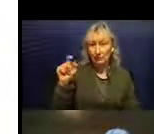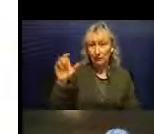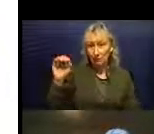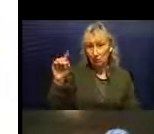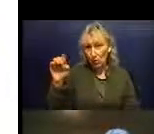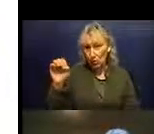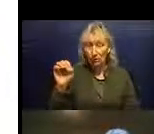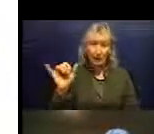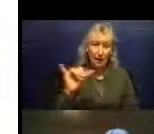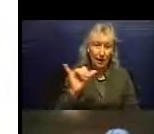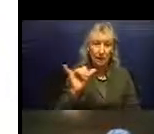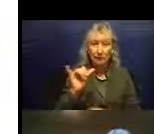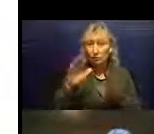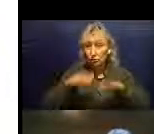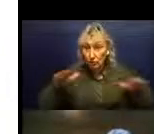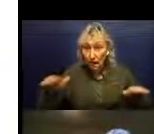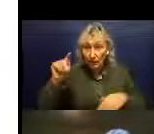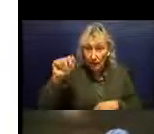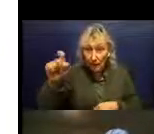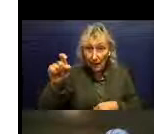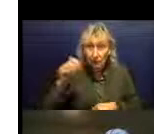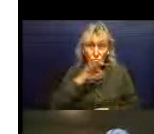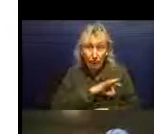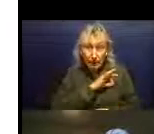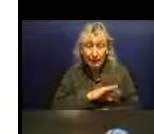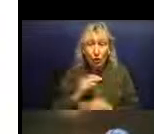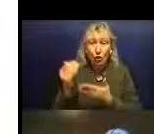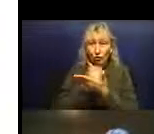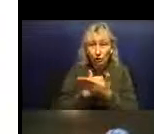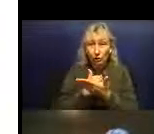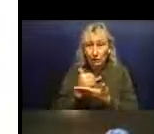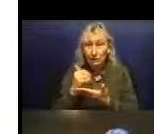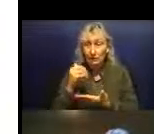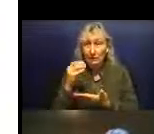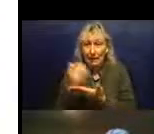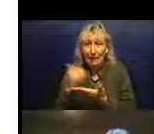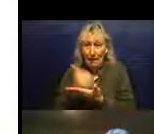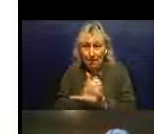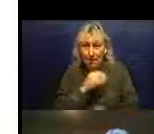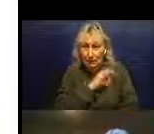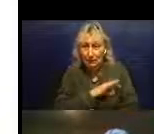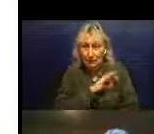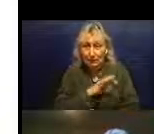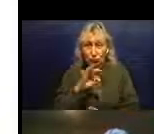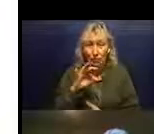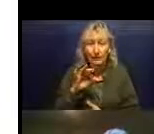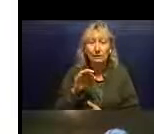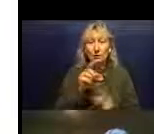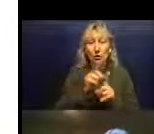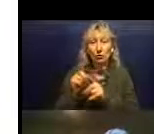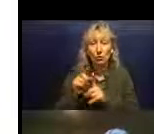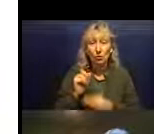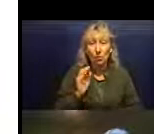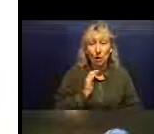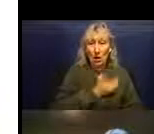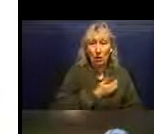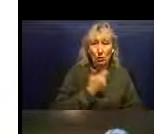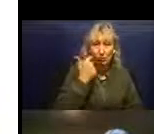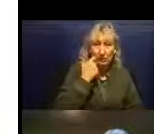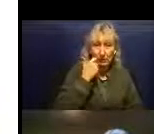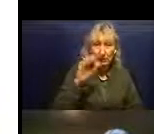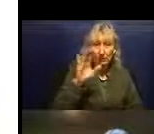So they can read the benefits that they are do from the tax code.